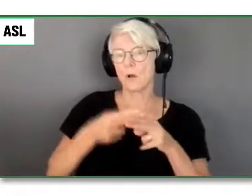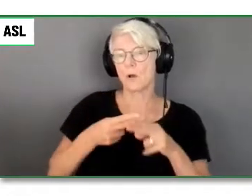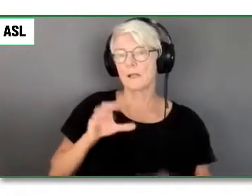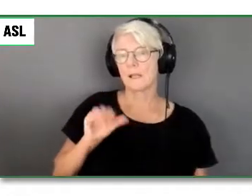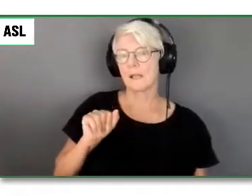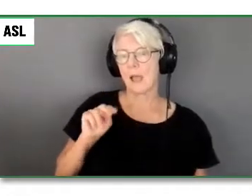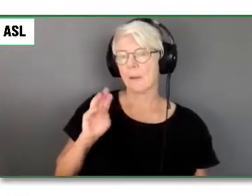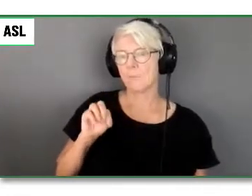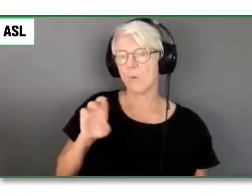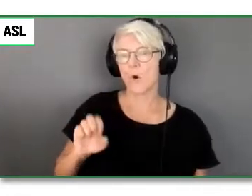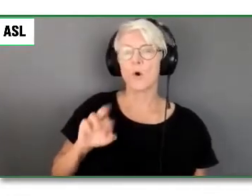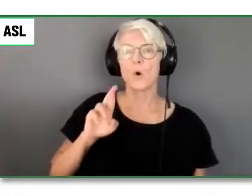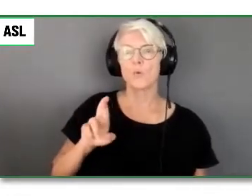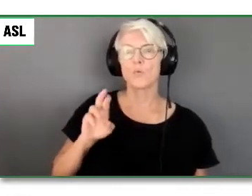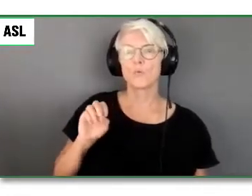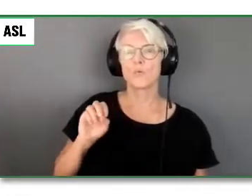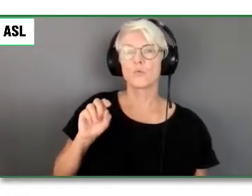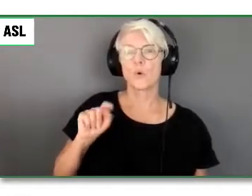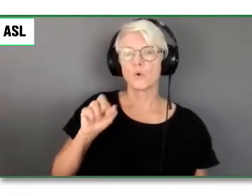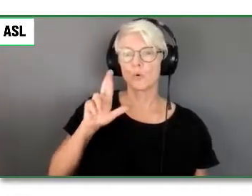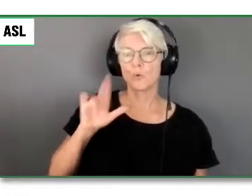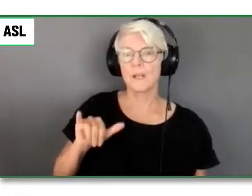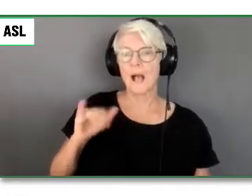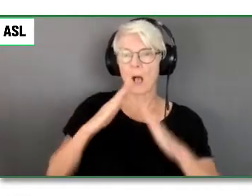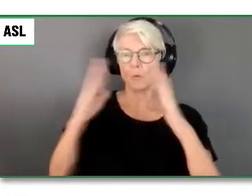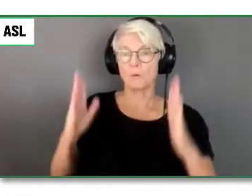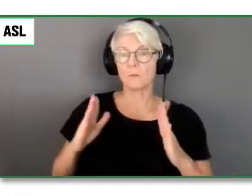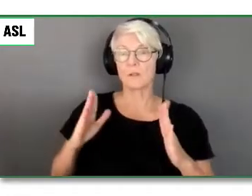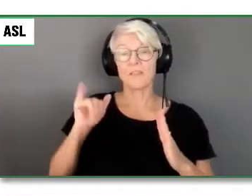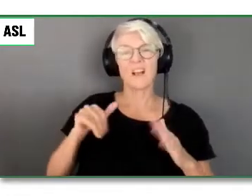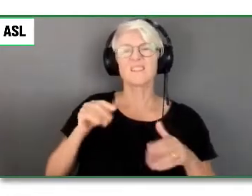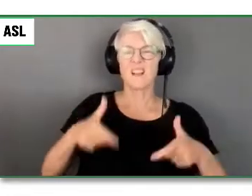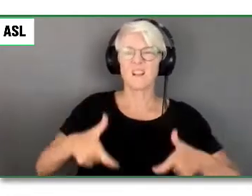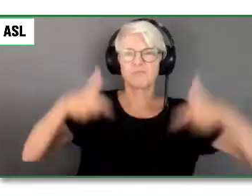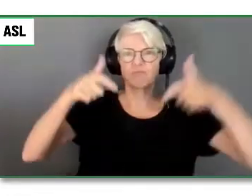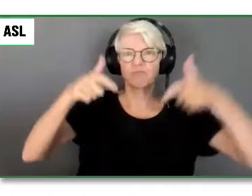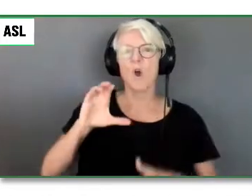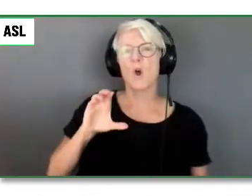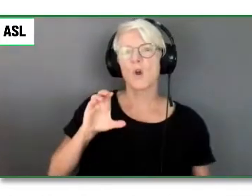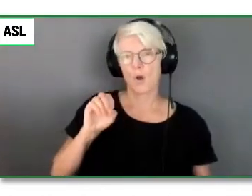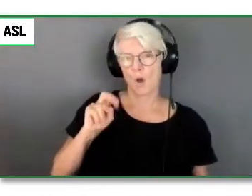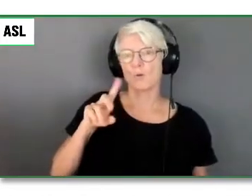unit that sleeps up to seven people. The Canmore Rotary House is co-owned by